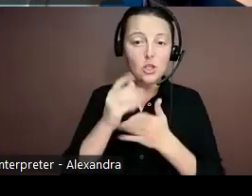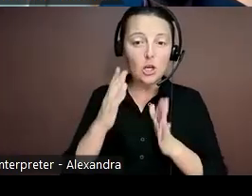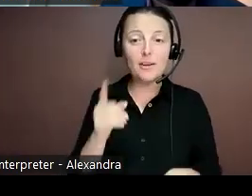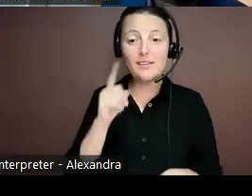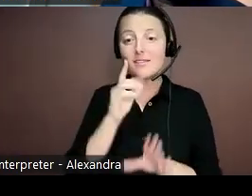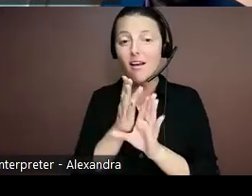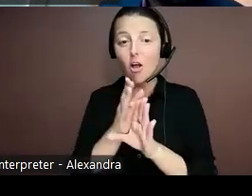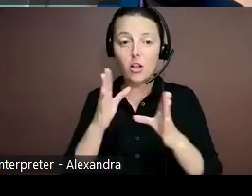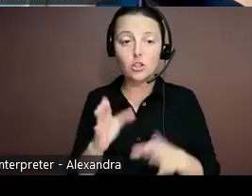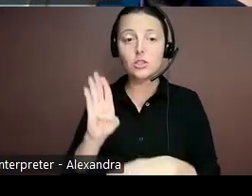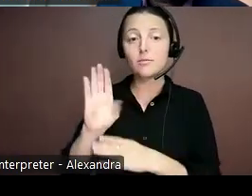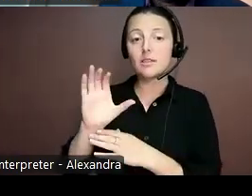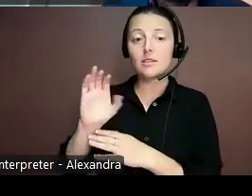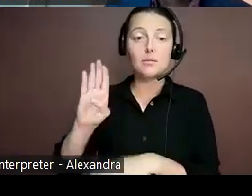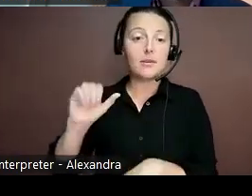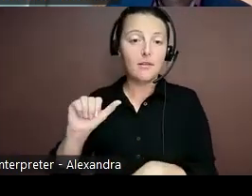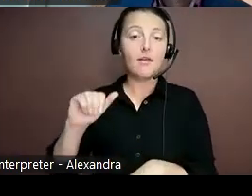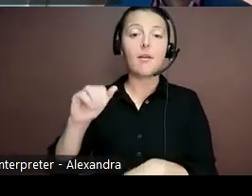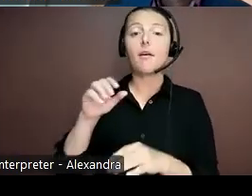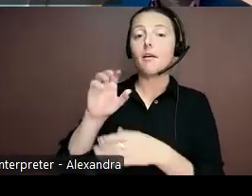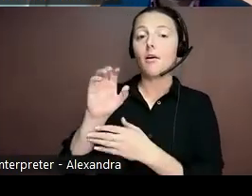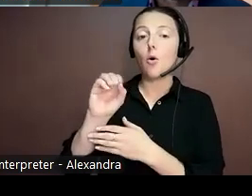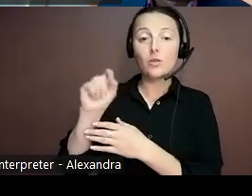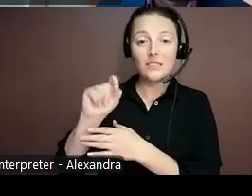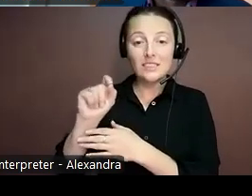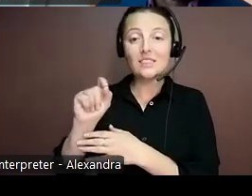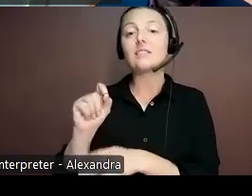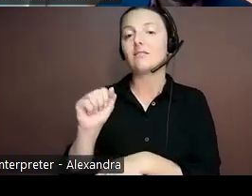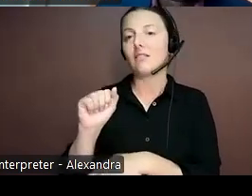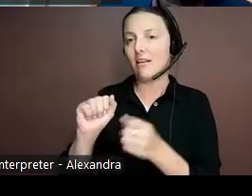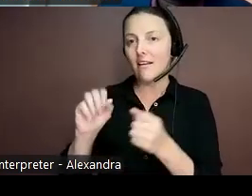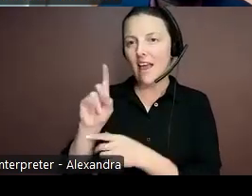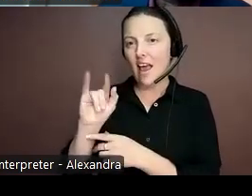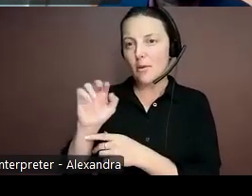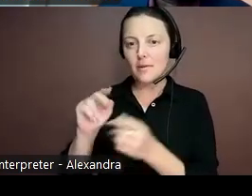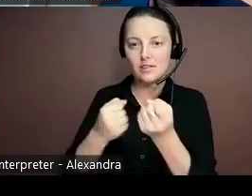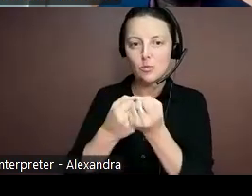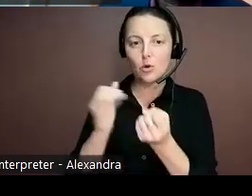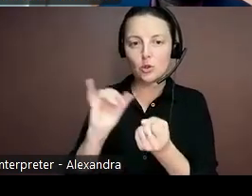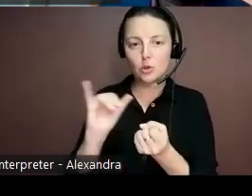we did here are fractional, right? So, meaning that this this particular faculty members or